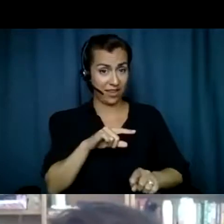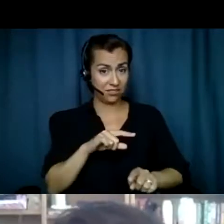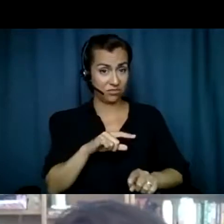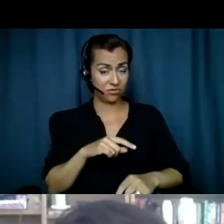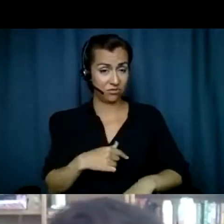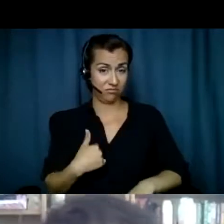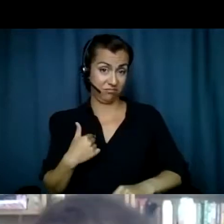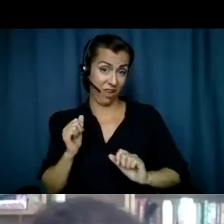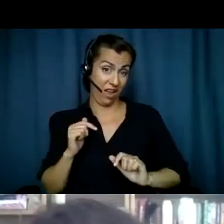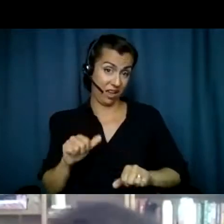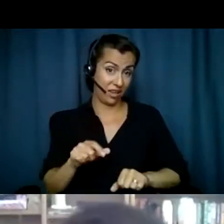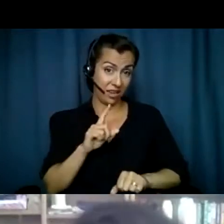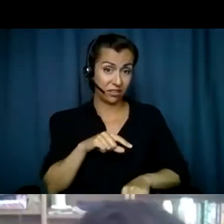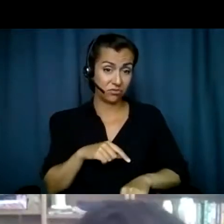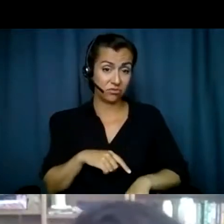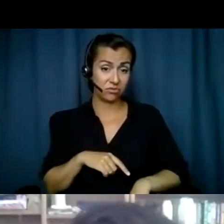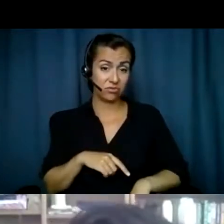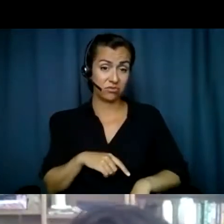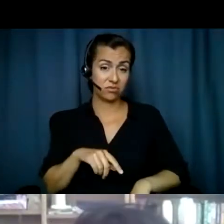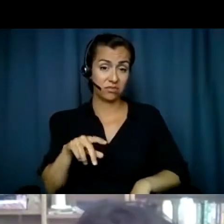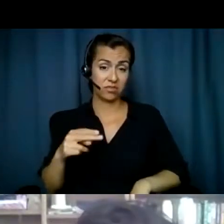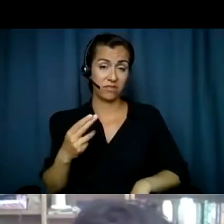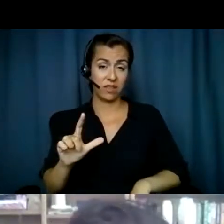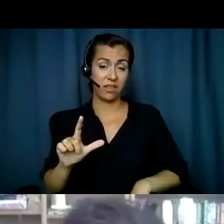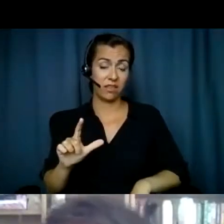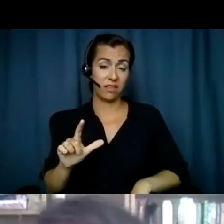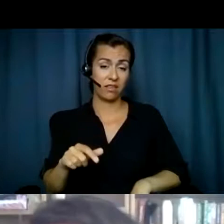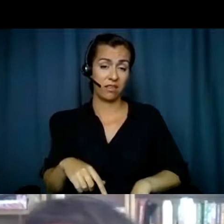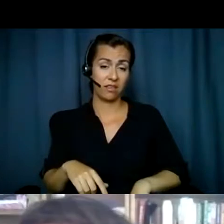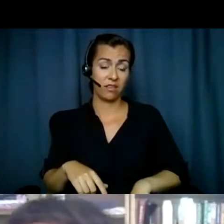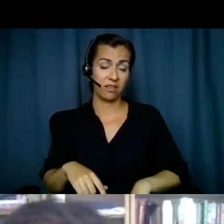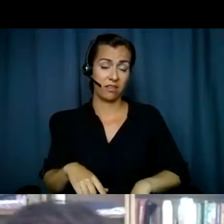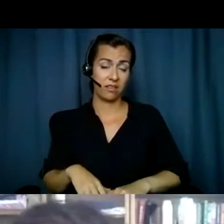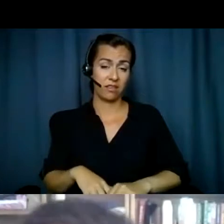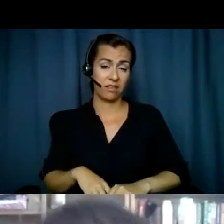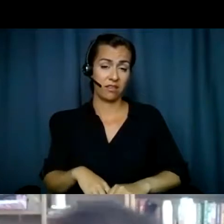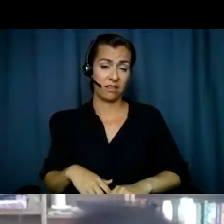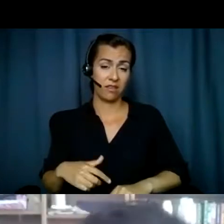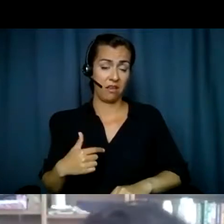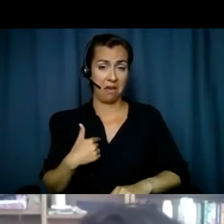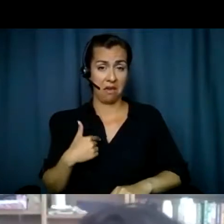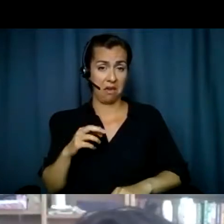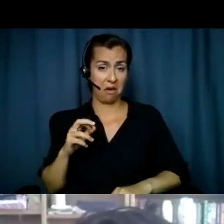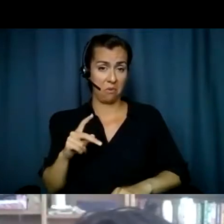have some lessons that others can learn from in accessible voting. It would be really interesting to see